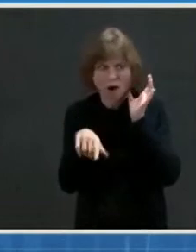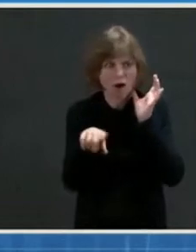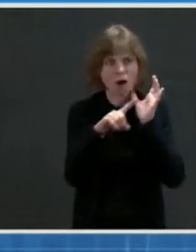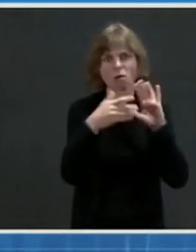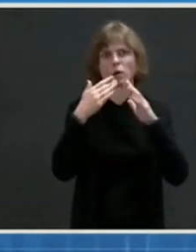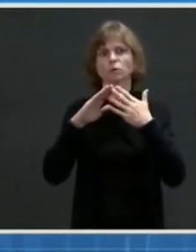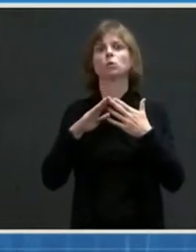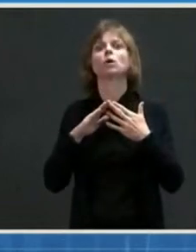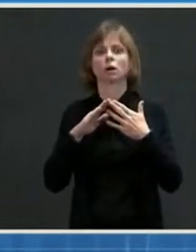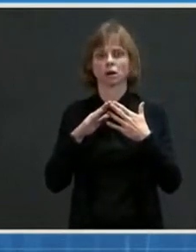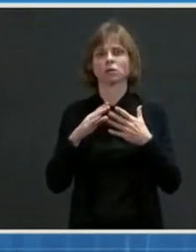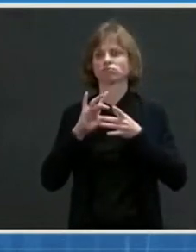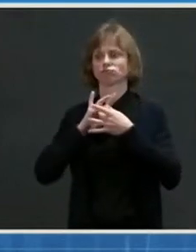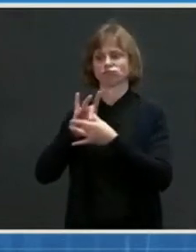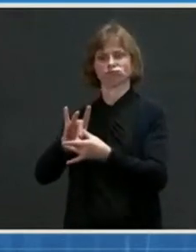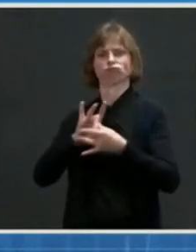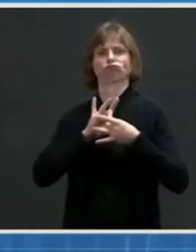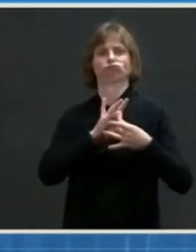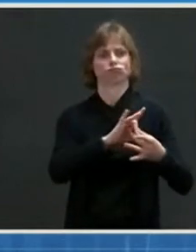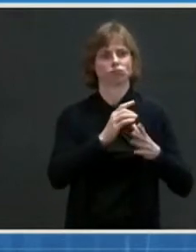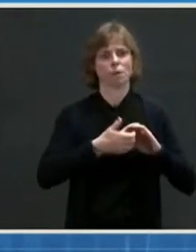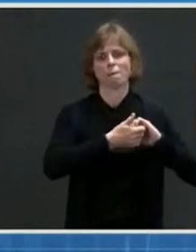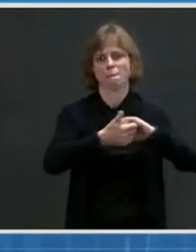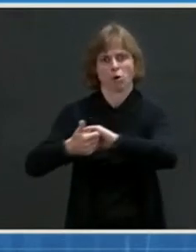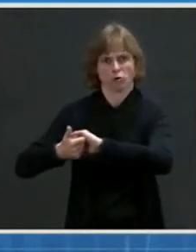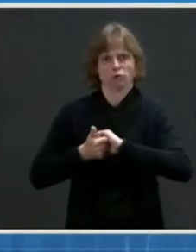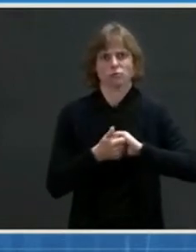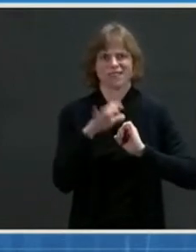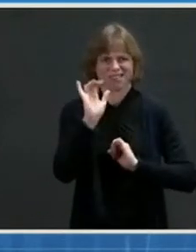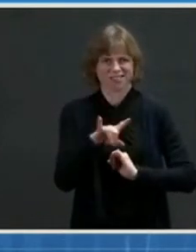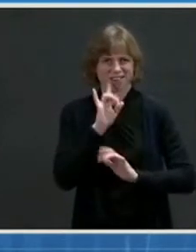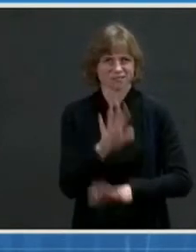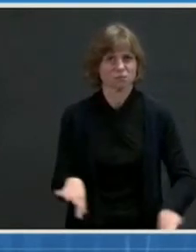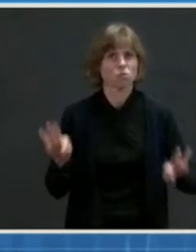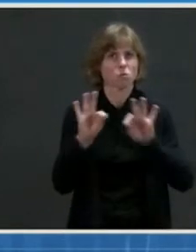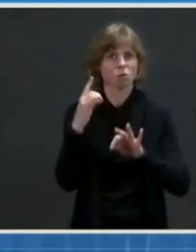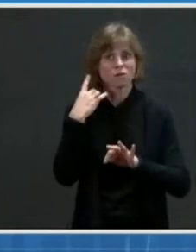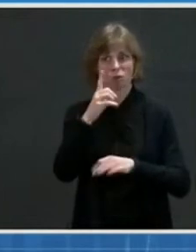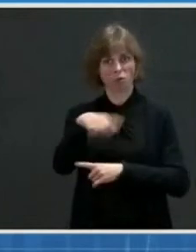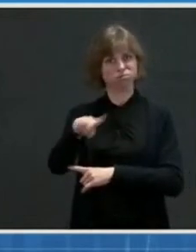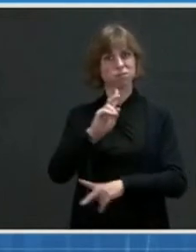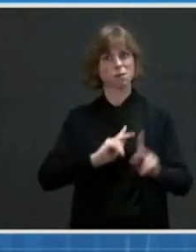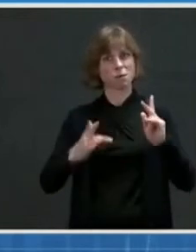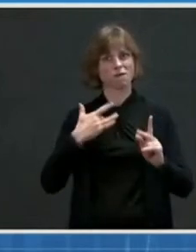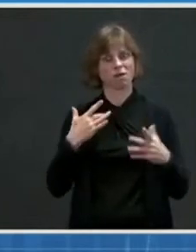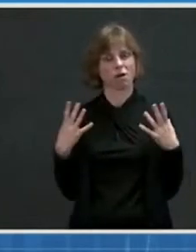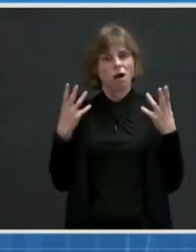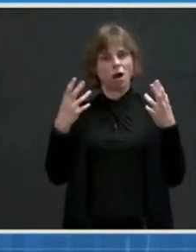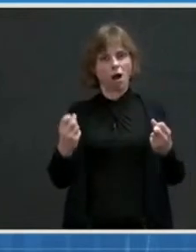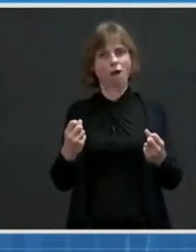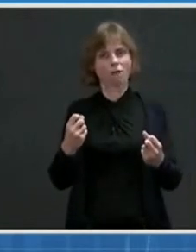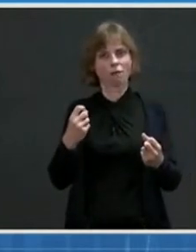HAVE BEEN HIT HARDEST BY THIS PANDEMIC AND HELP US BUILD STRONG PARTNERSHIPS WITH THOSE